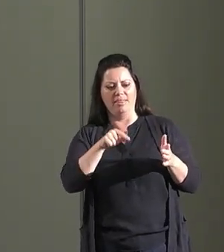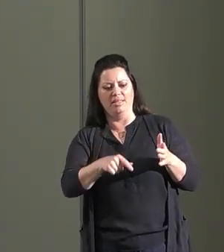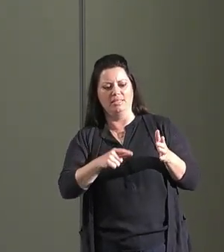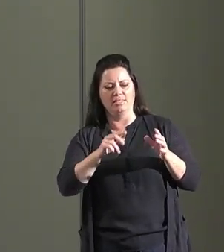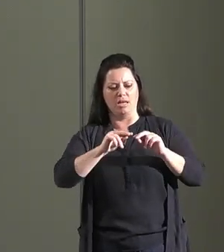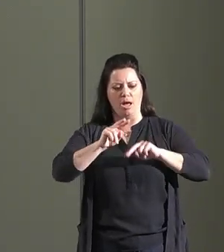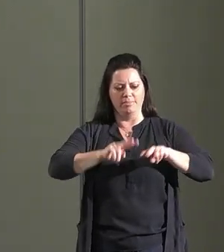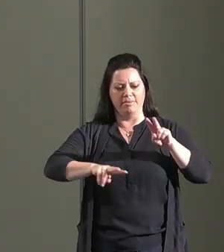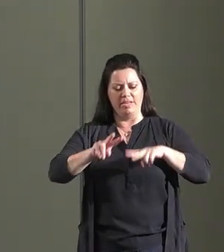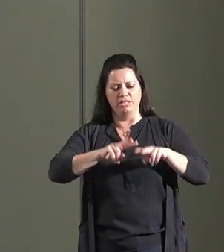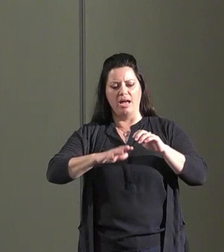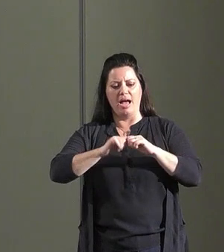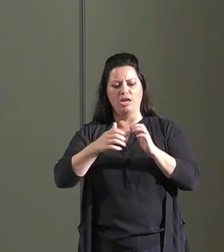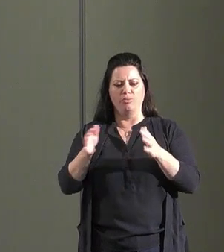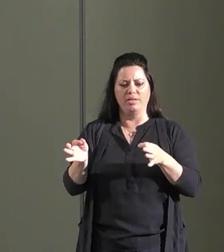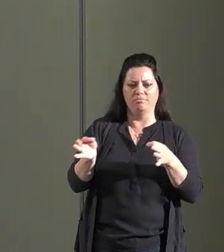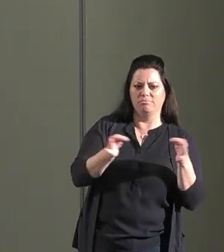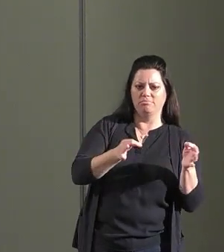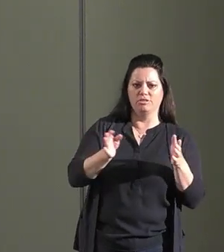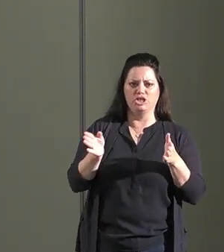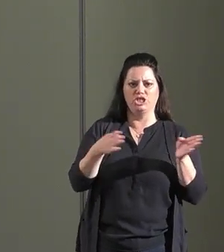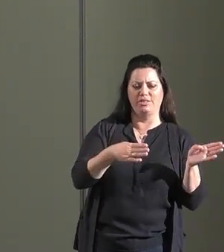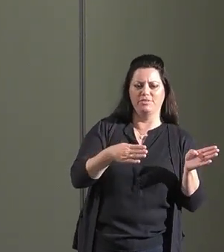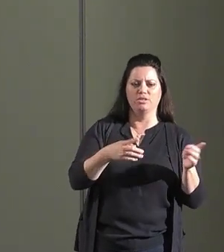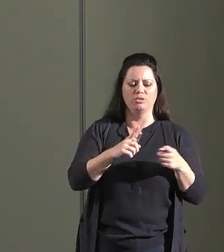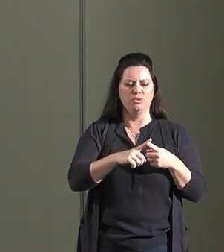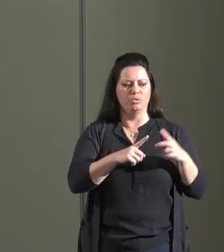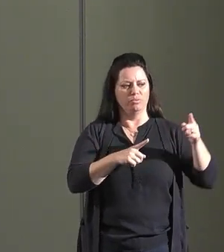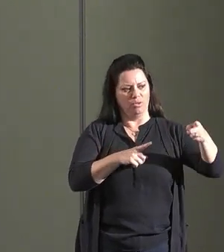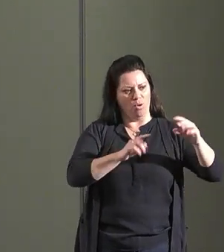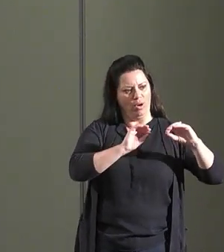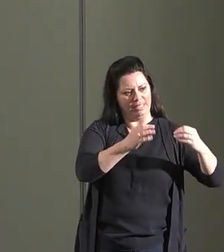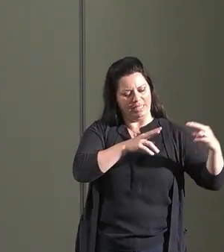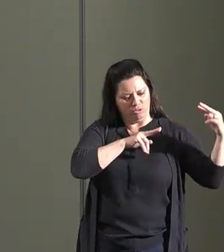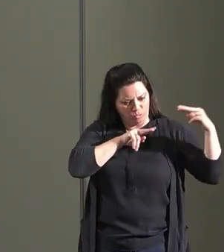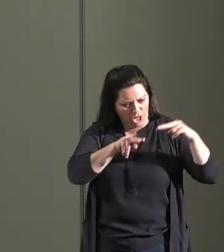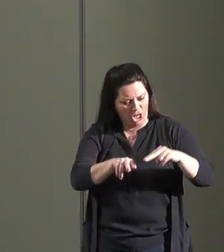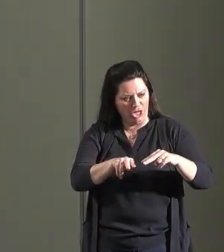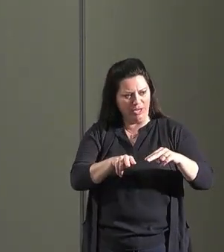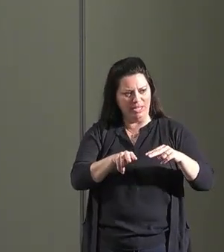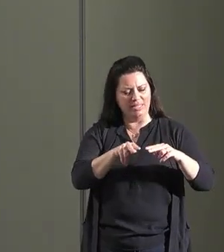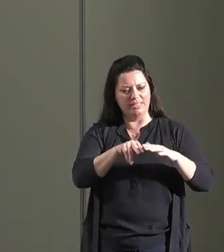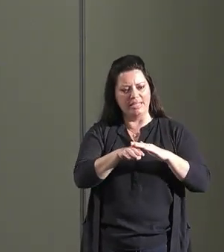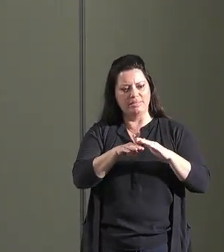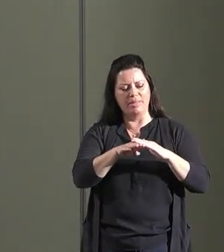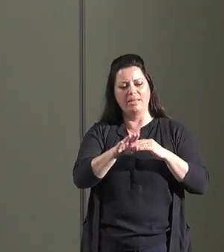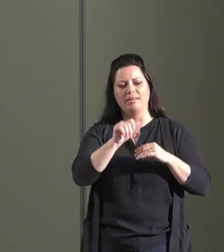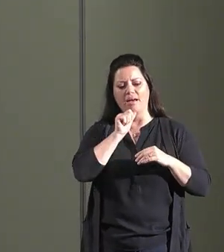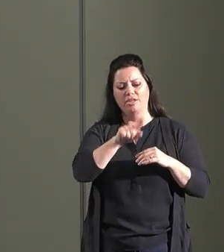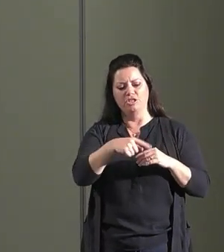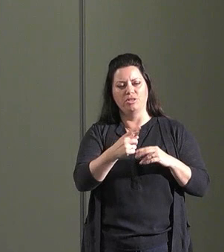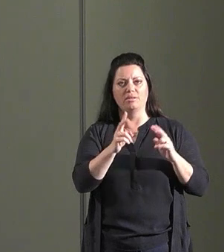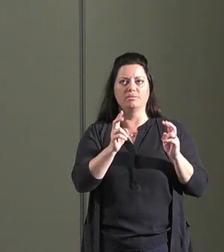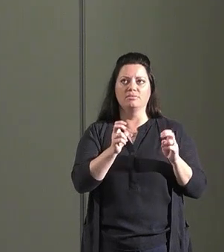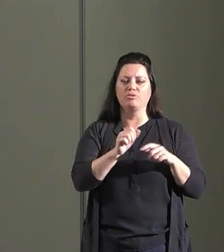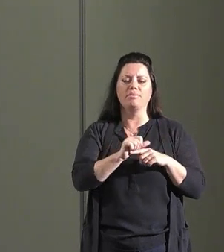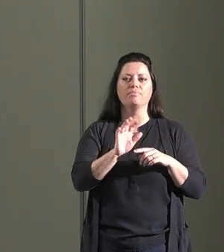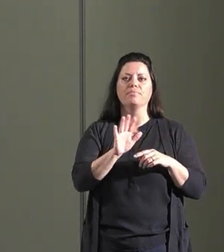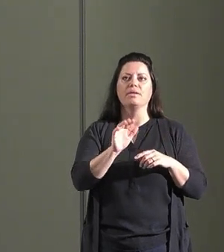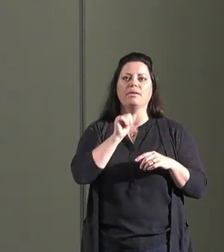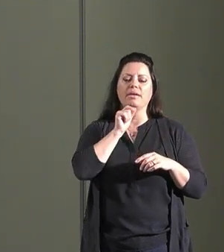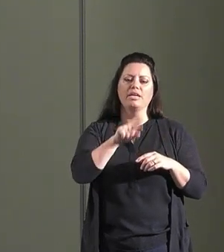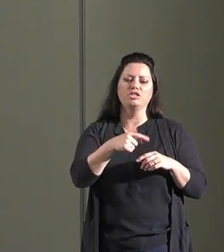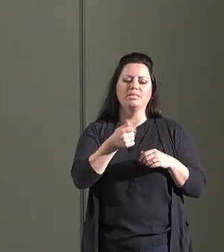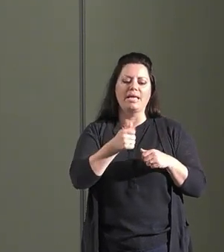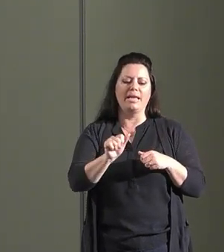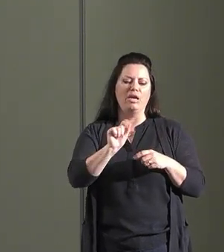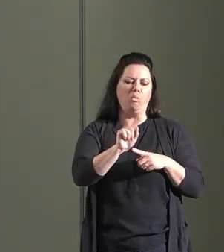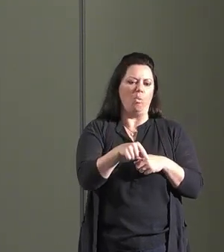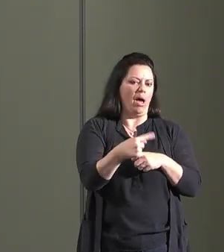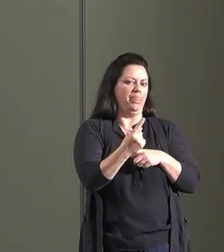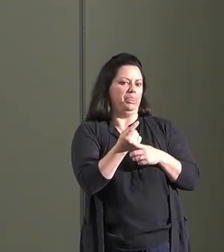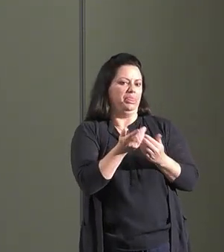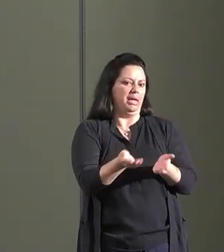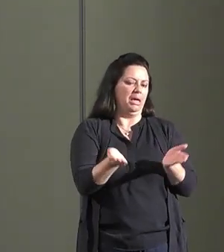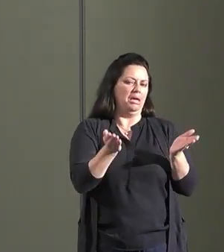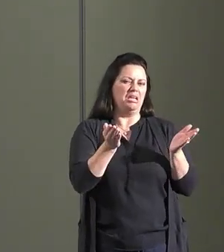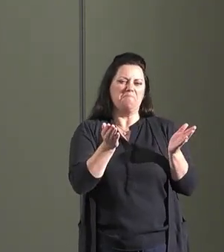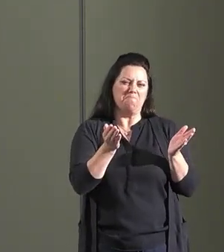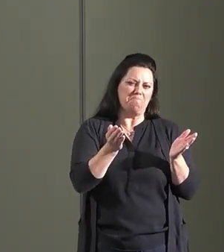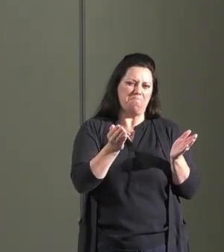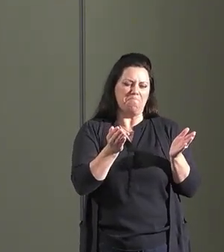try organizations to look at accessibility as not just a training or any one thing sort of subject.